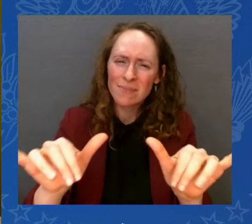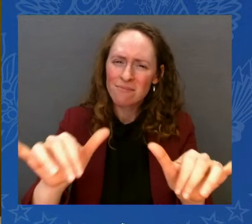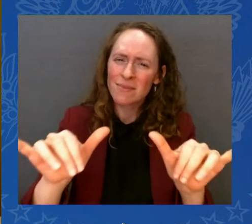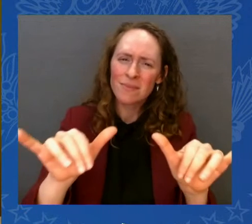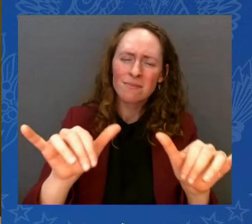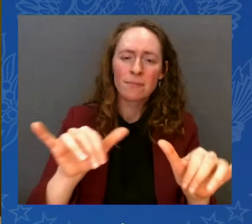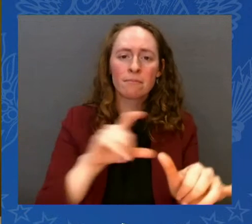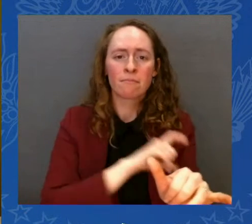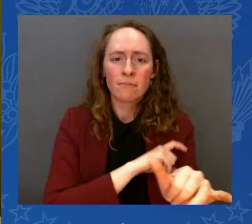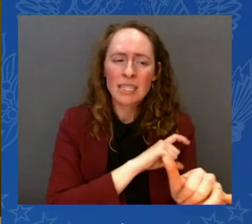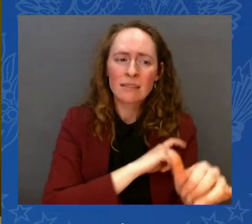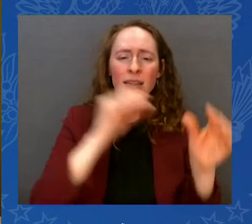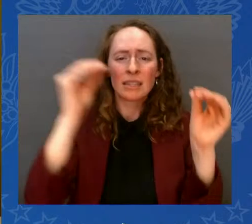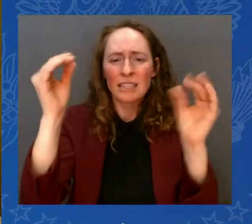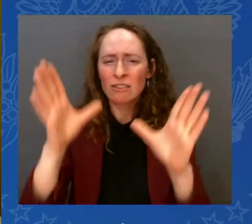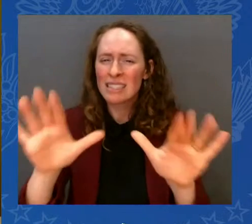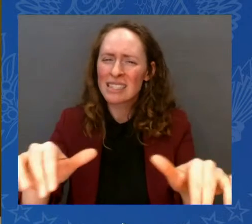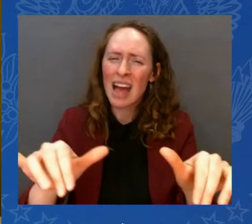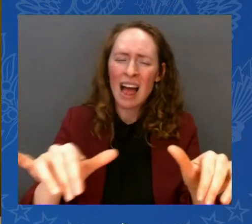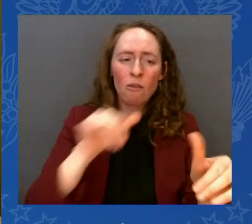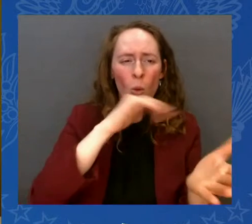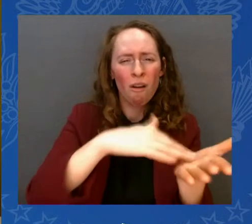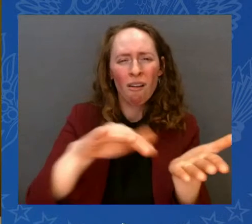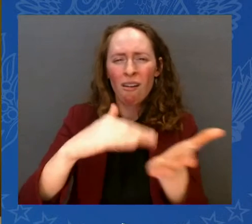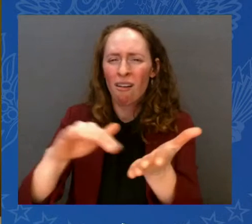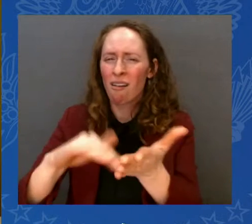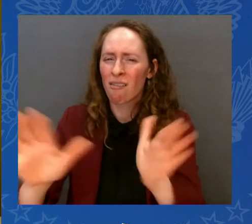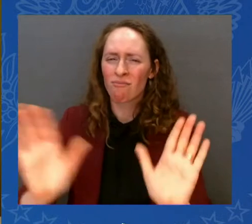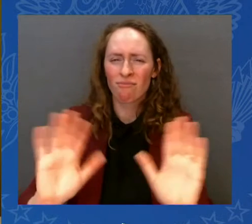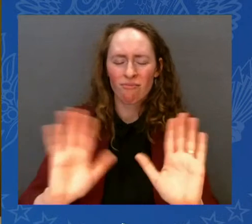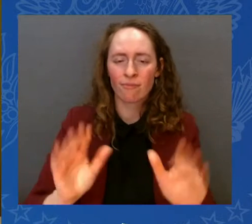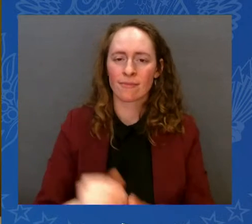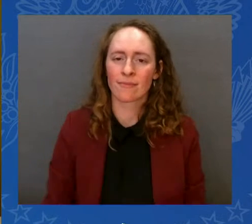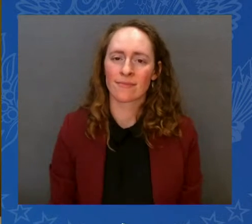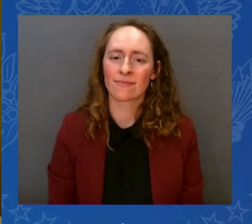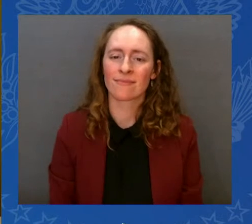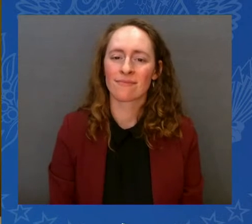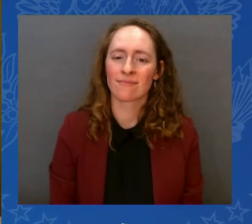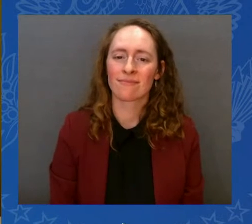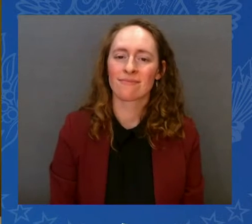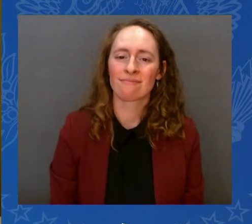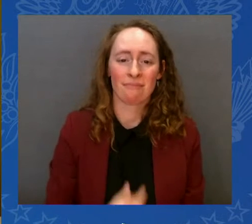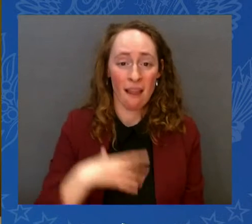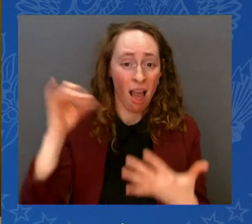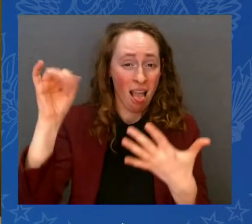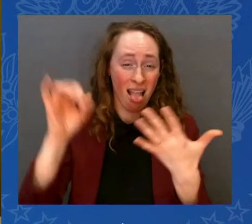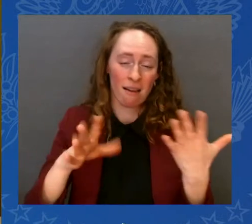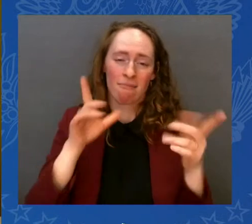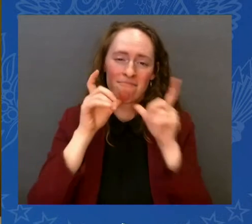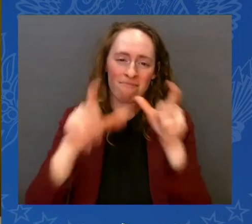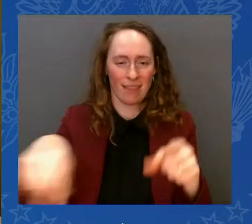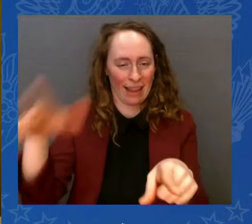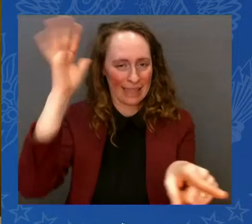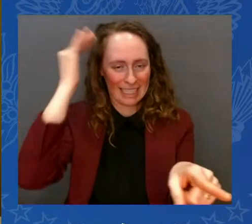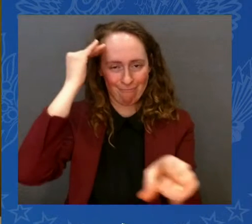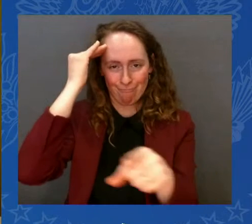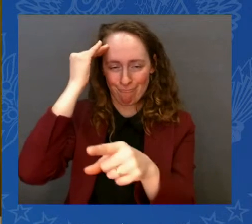more about it than anybody else knows. And state revenues grew by 16 percent in this period of time, on average.